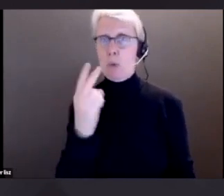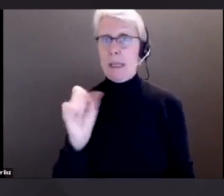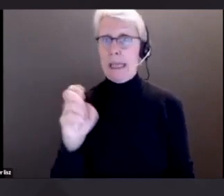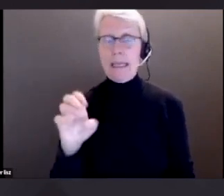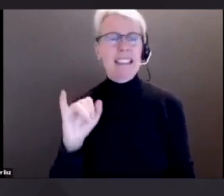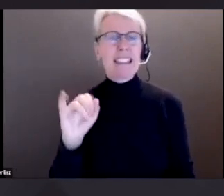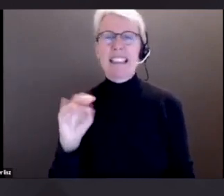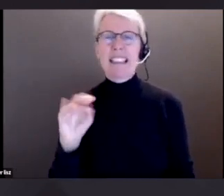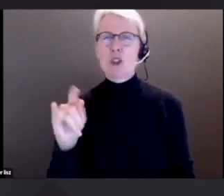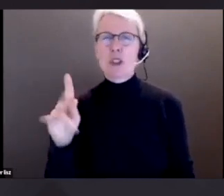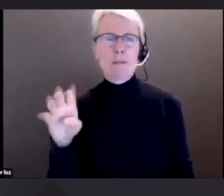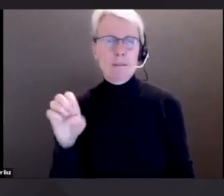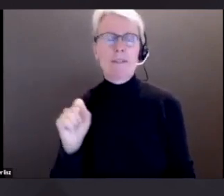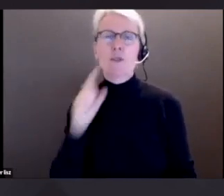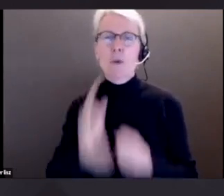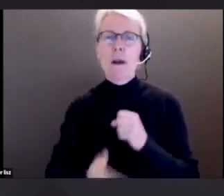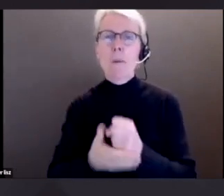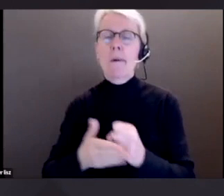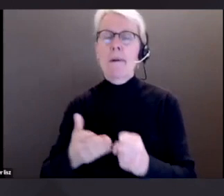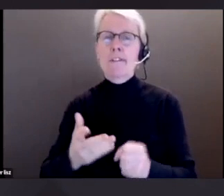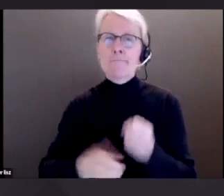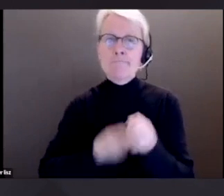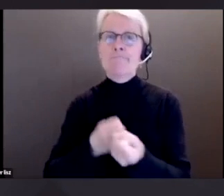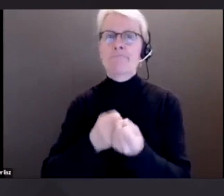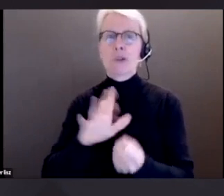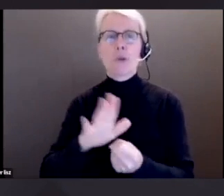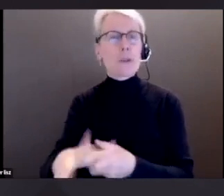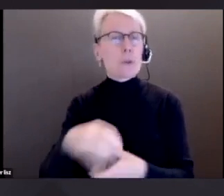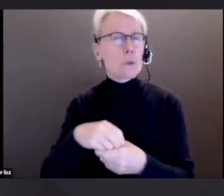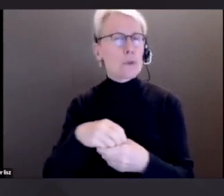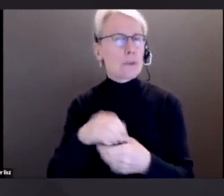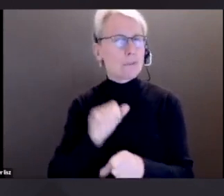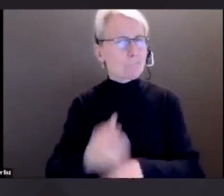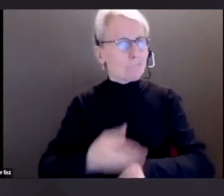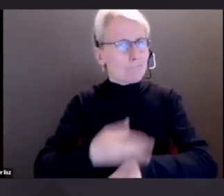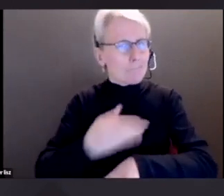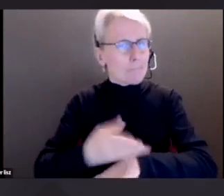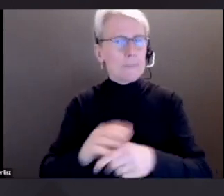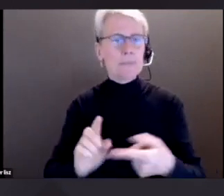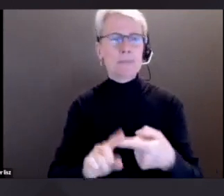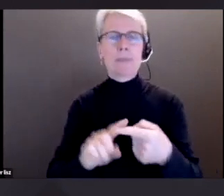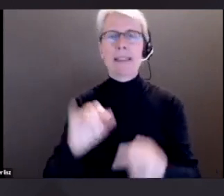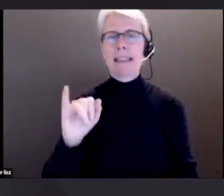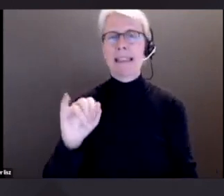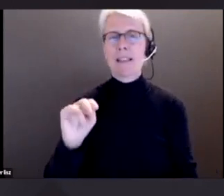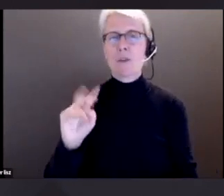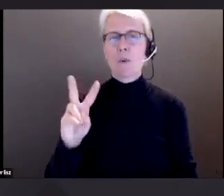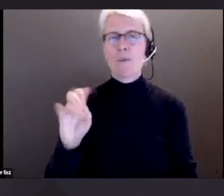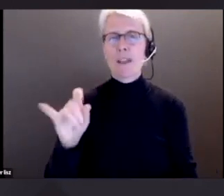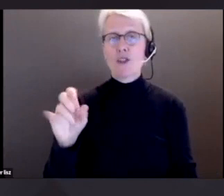The first is CASE's Innovation Lab. The Innovation Lab collaborates with partners across Canada